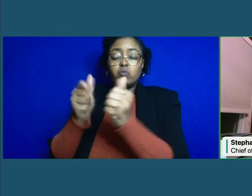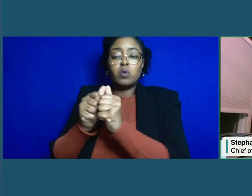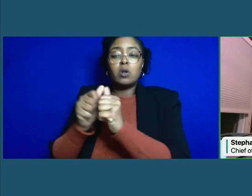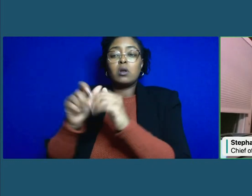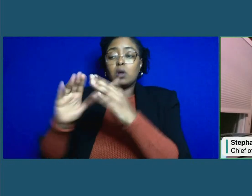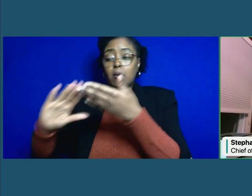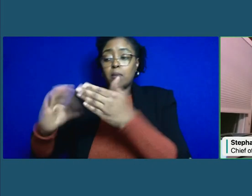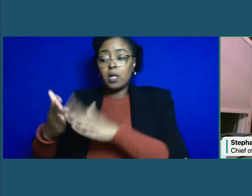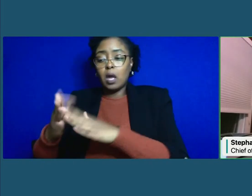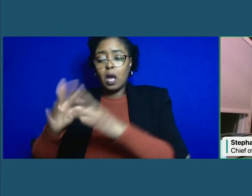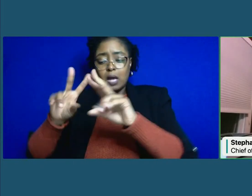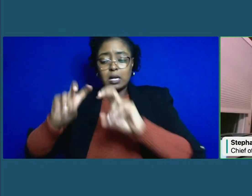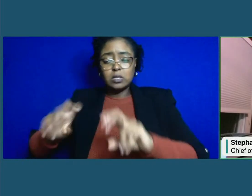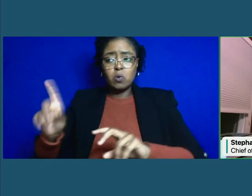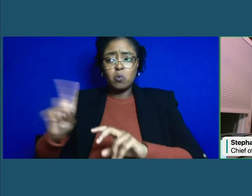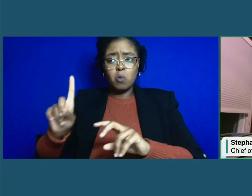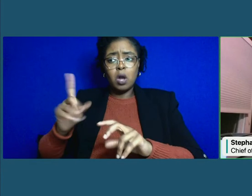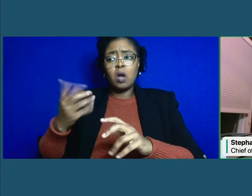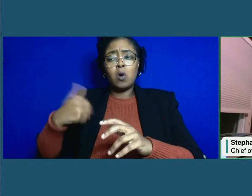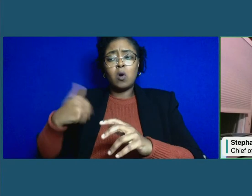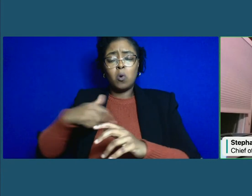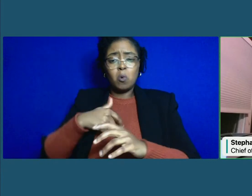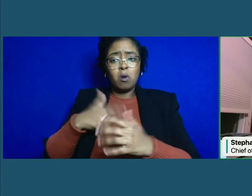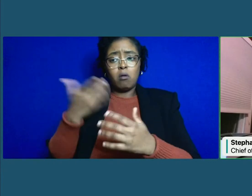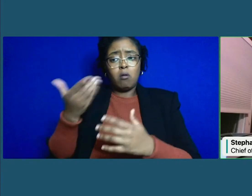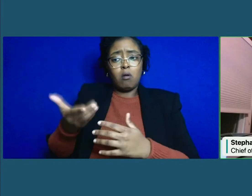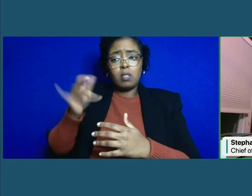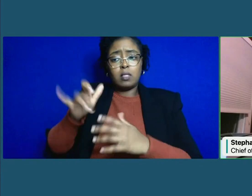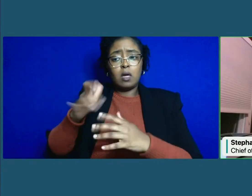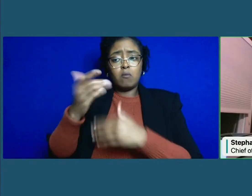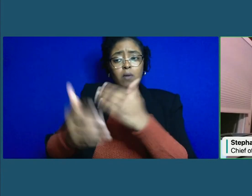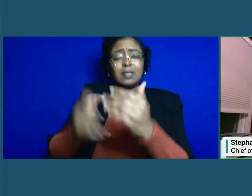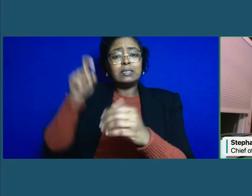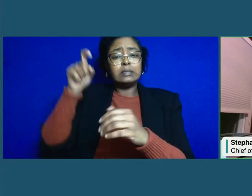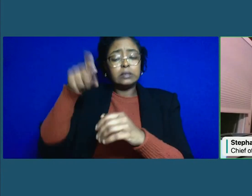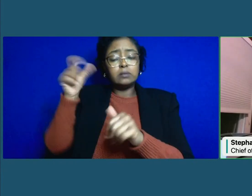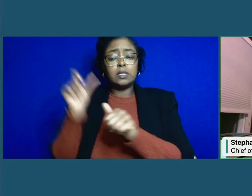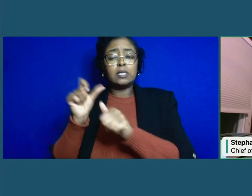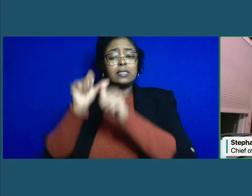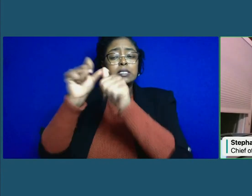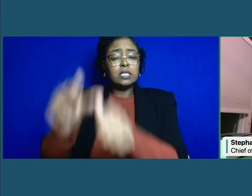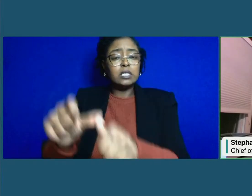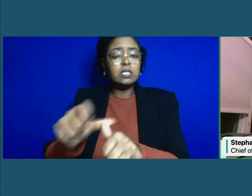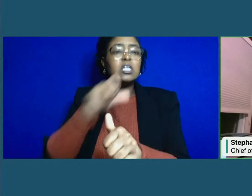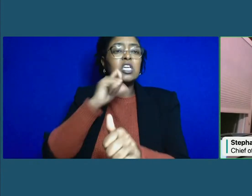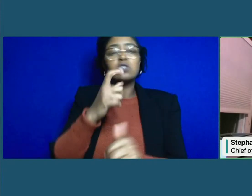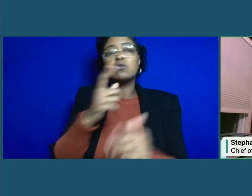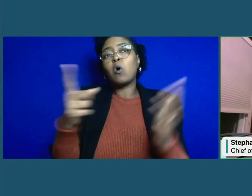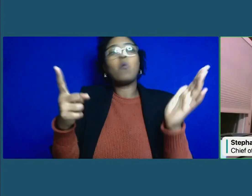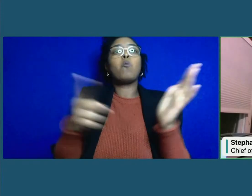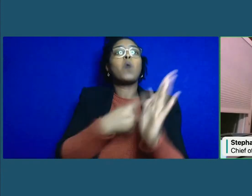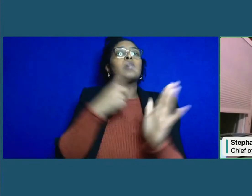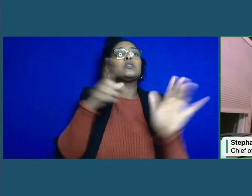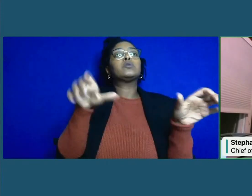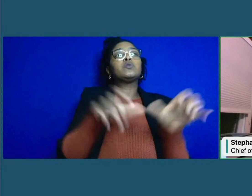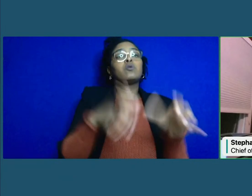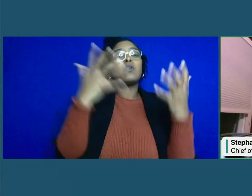engagement with the community and the analysis of where we are at in the process needs to be